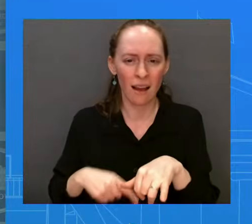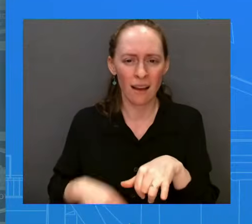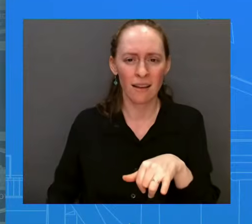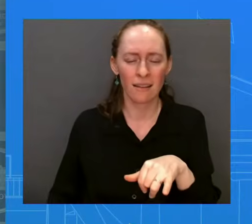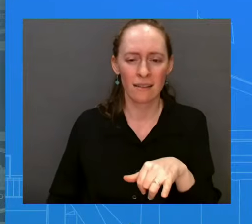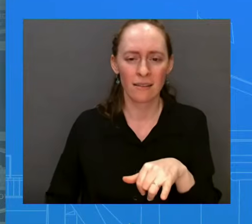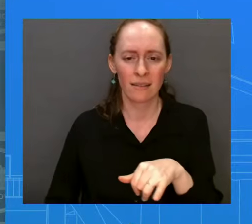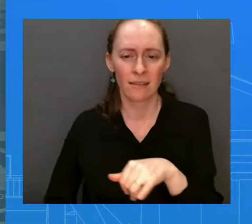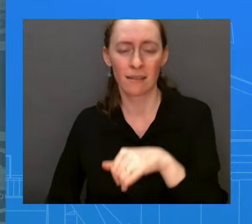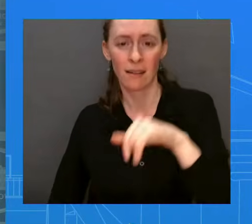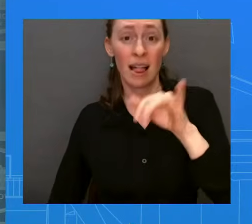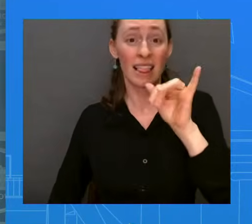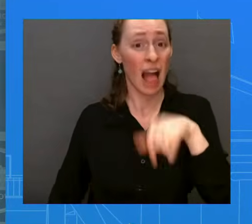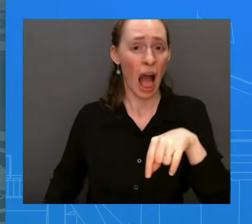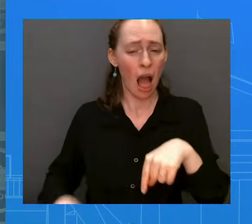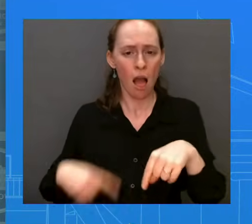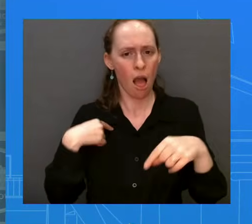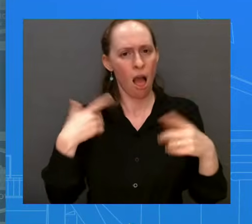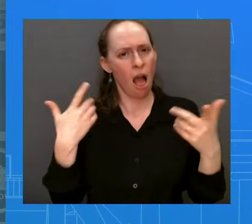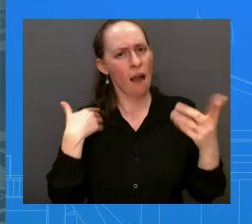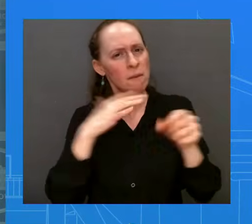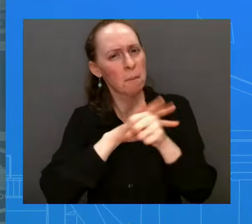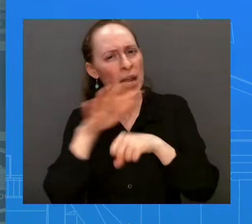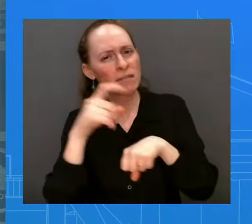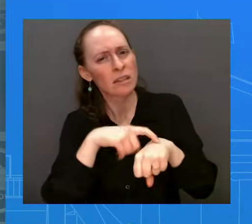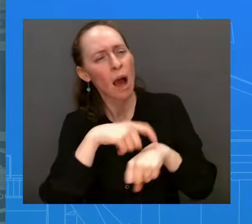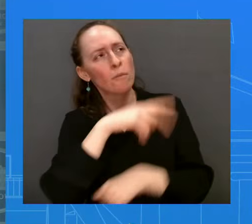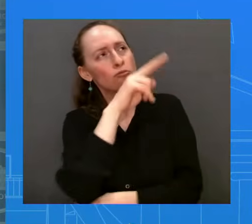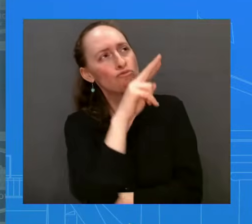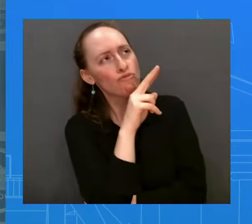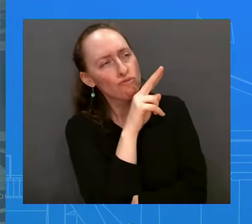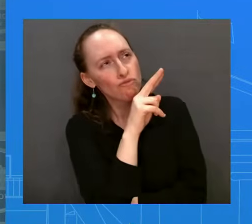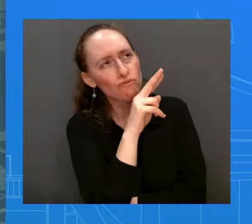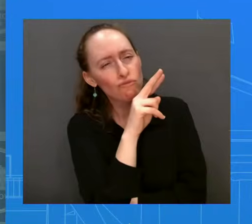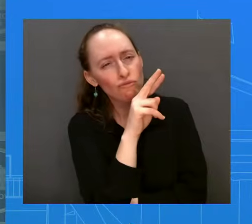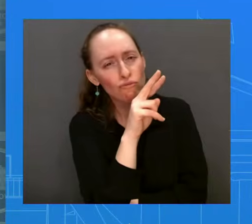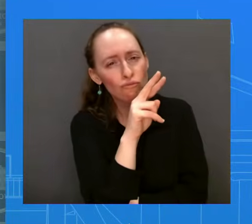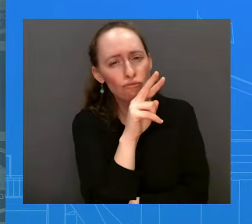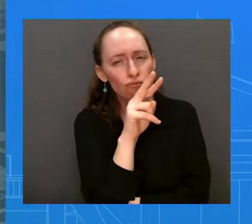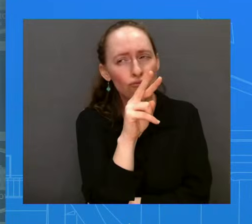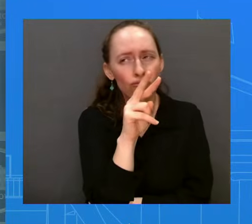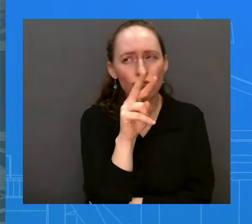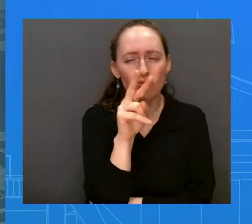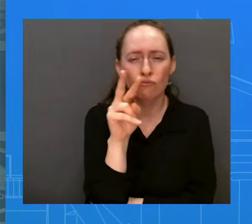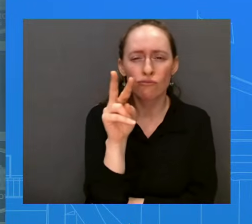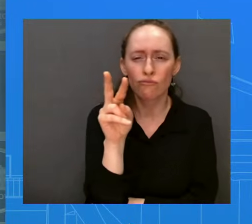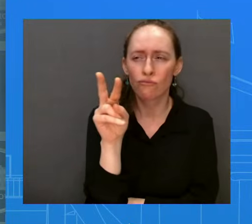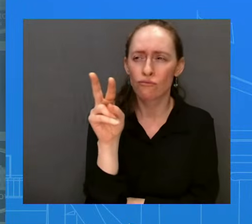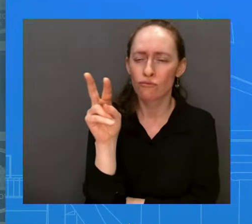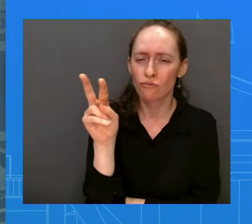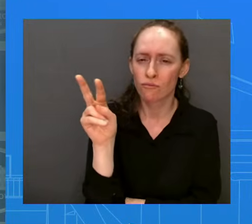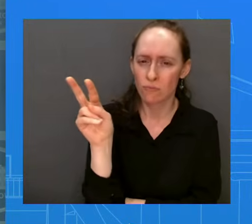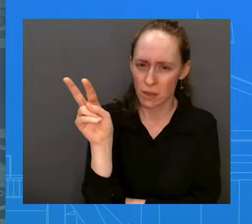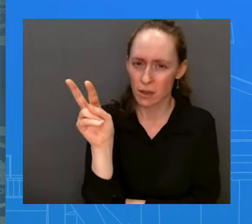time to engage, time to make those kinds of decisions. But it all comes down to safety and security, first and foremost.